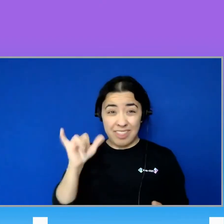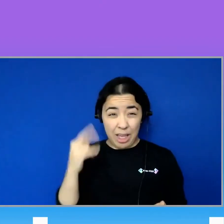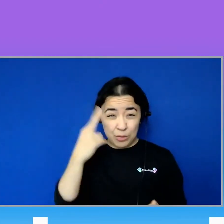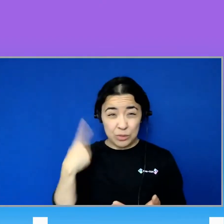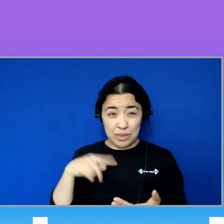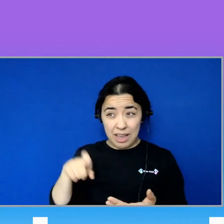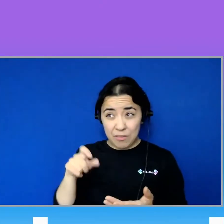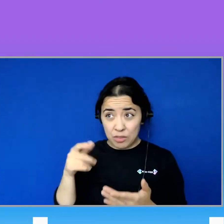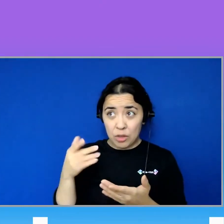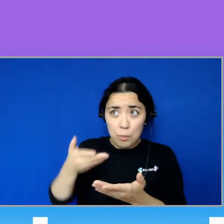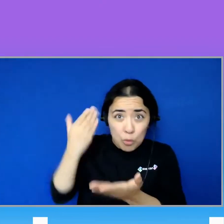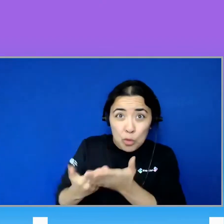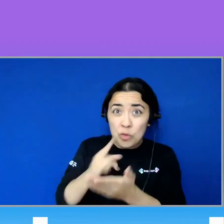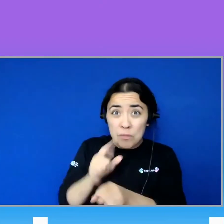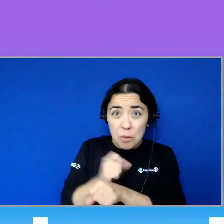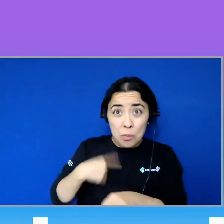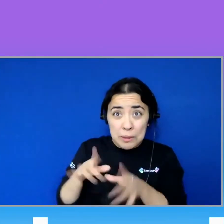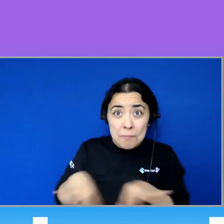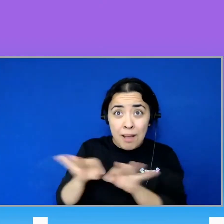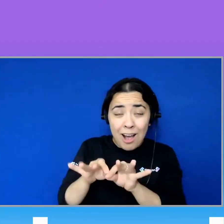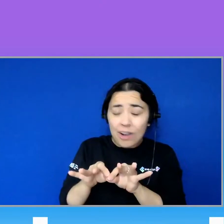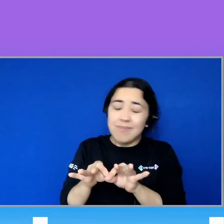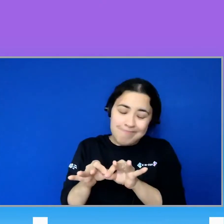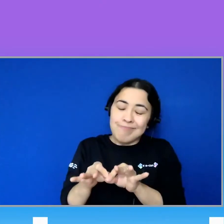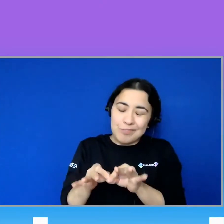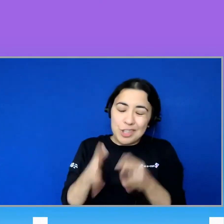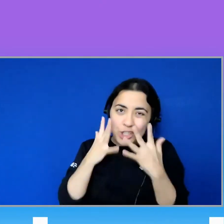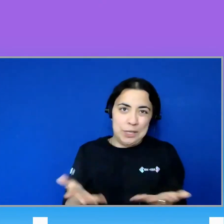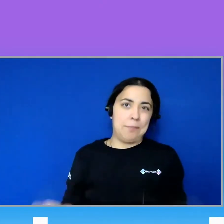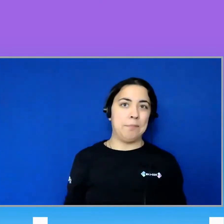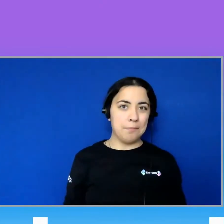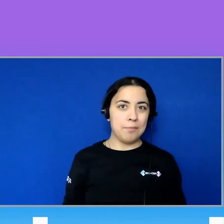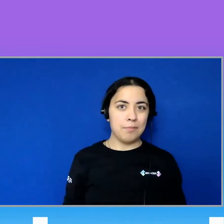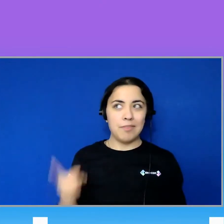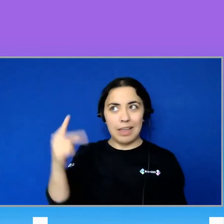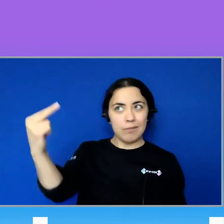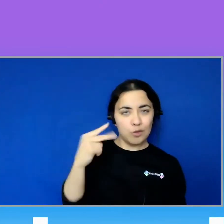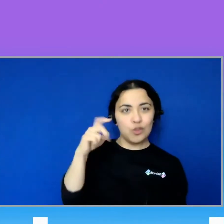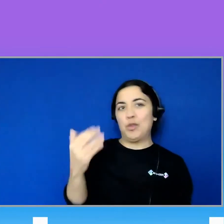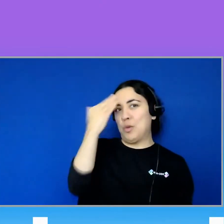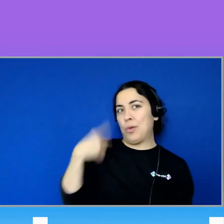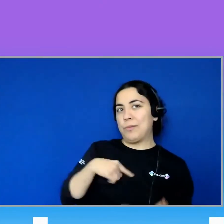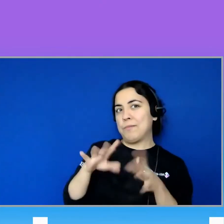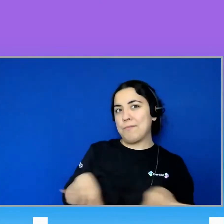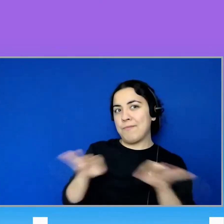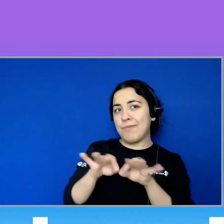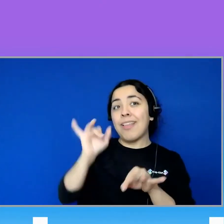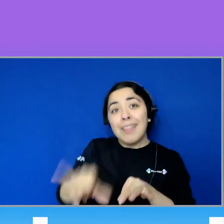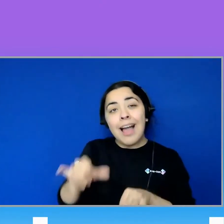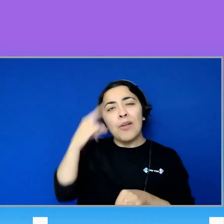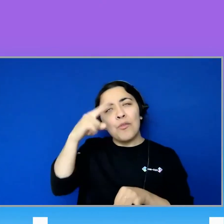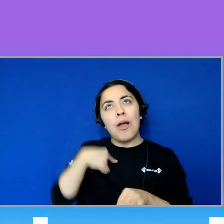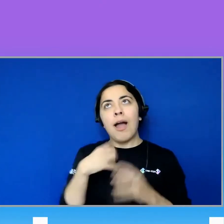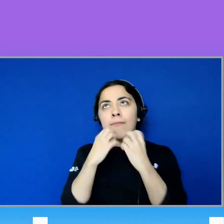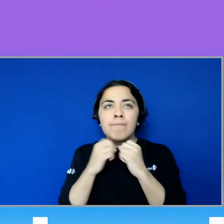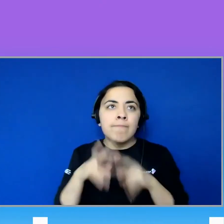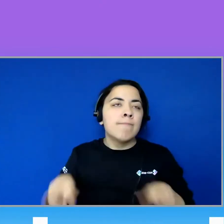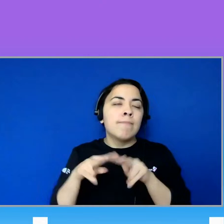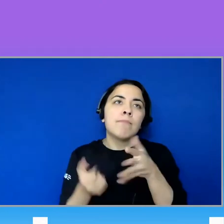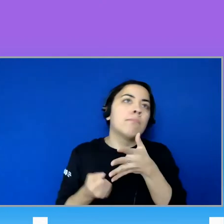it's a shame, and it is why I